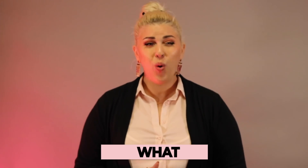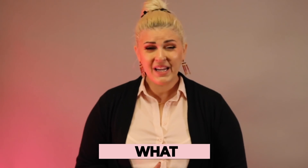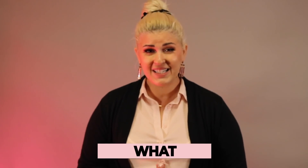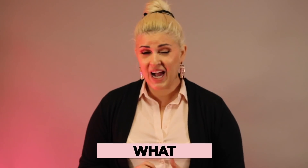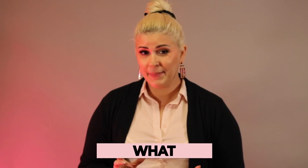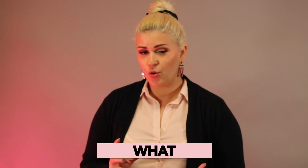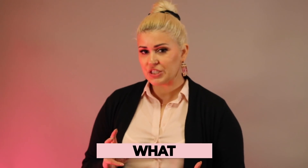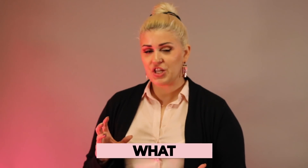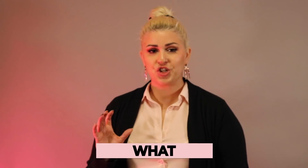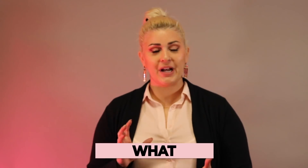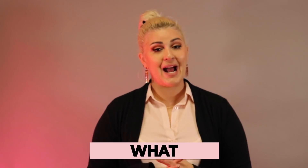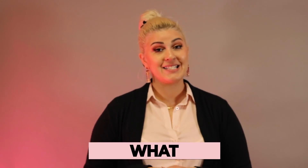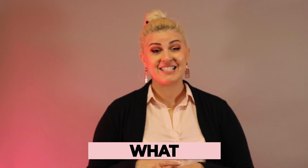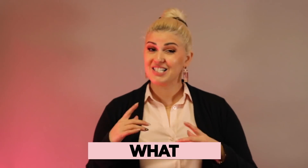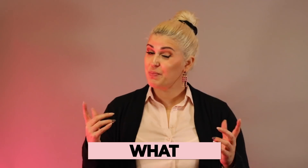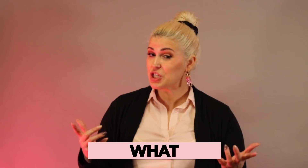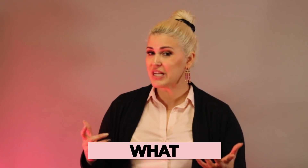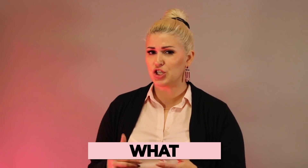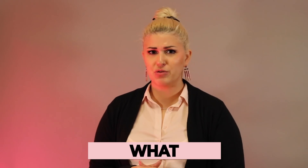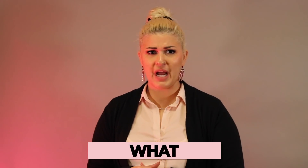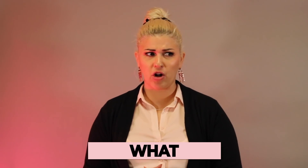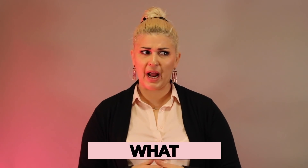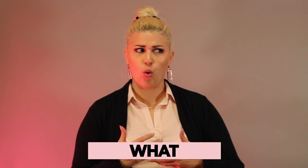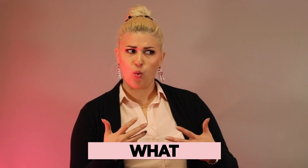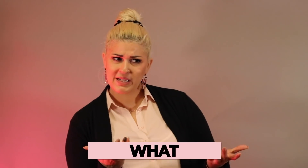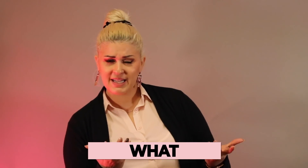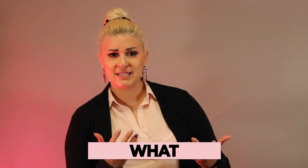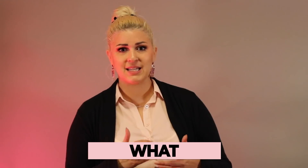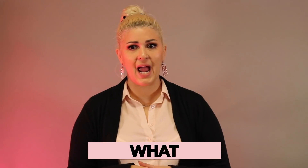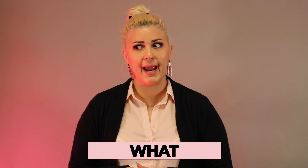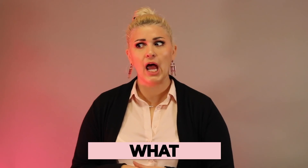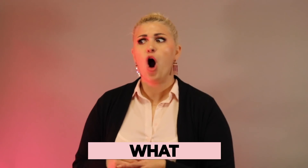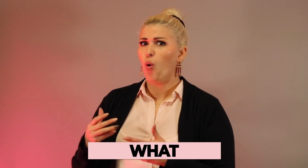what is a common question that you're gonna ask, especially as a new signer like, what's that sign?